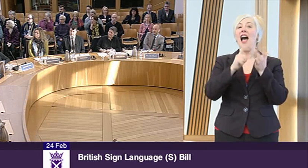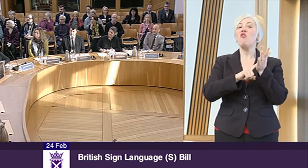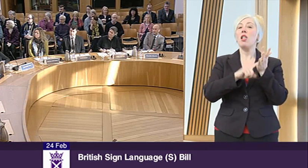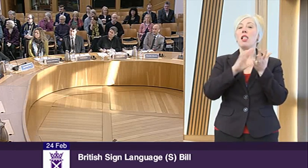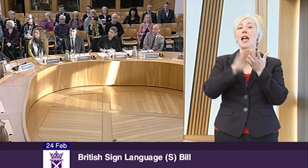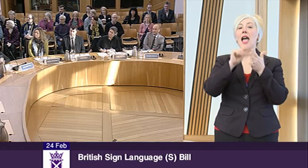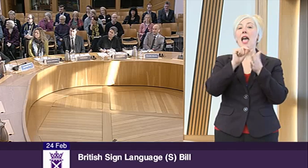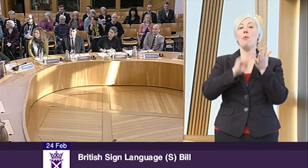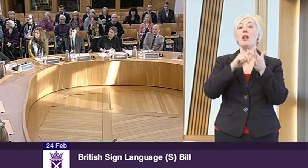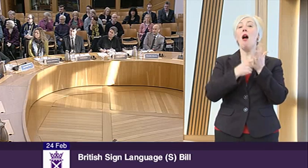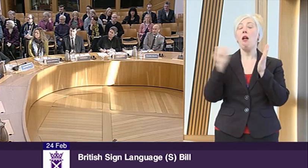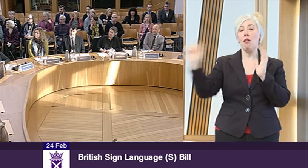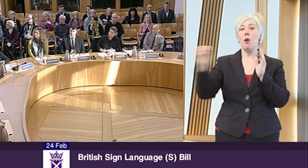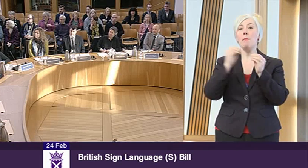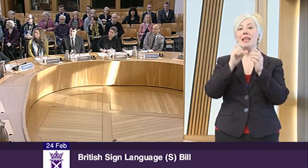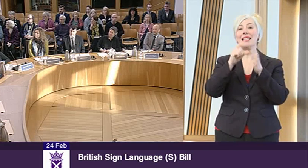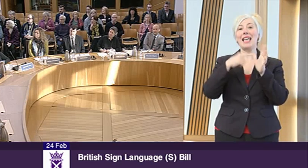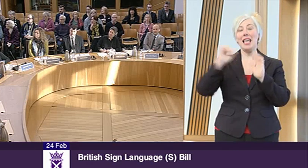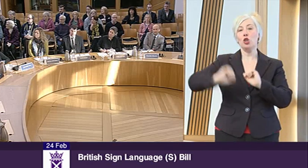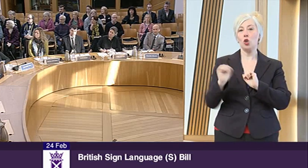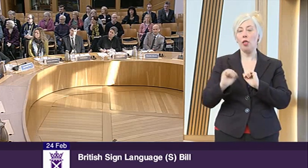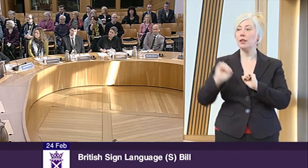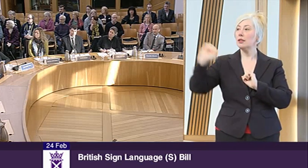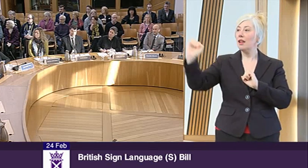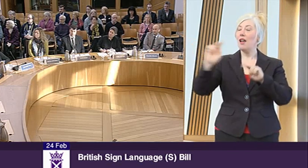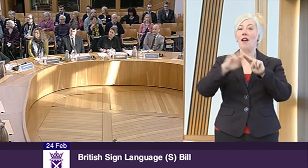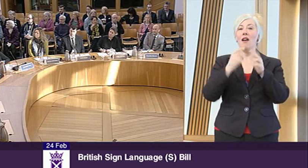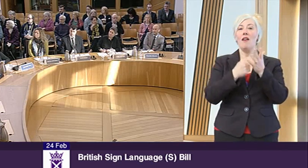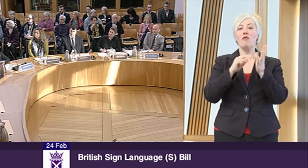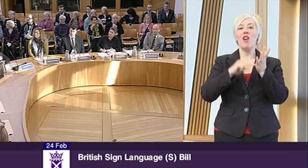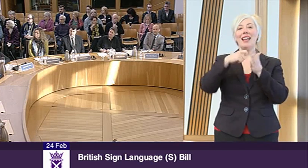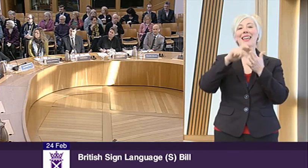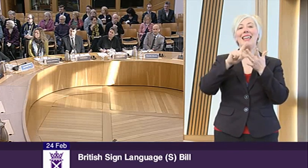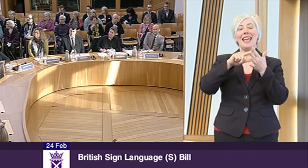the British Deaf Association in Scotland; Frankie McLean, social care manager at Deaf